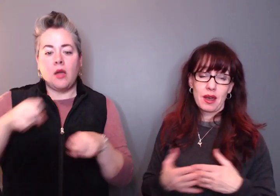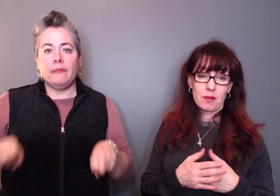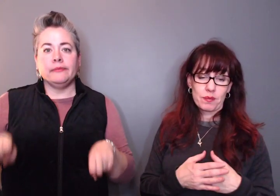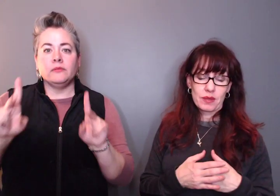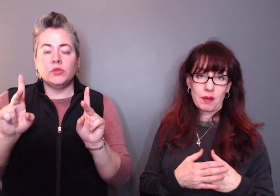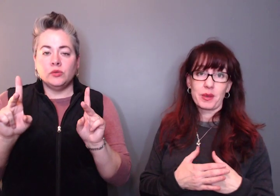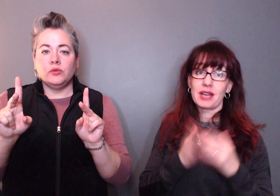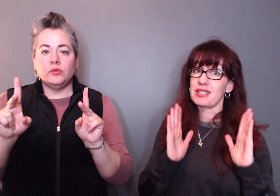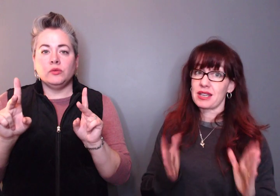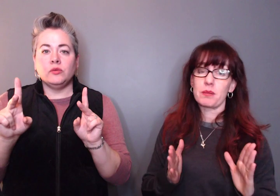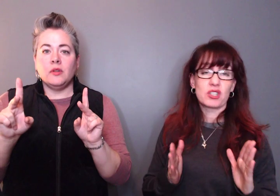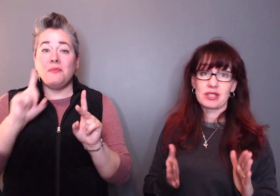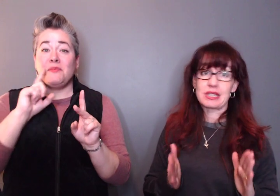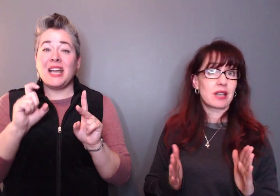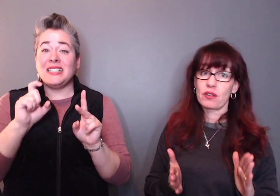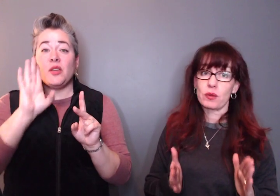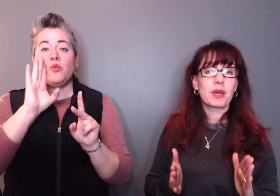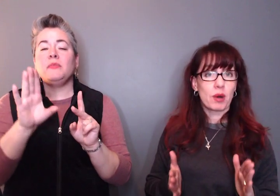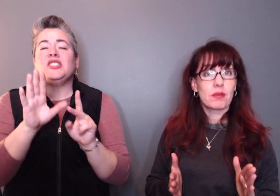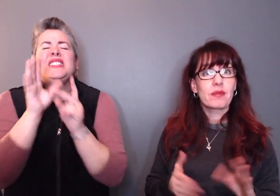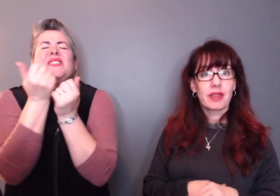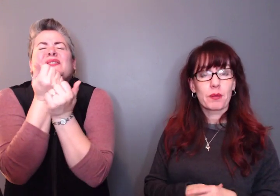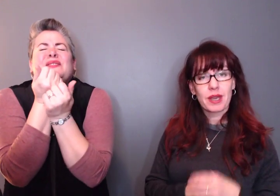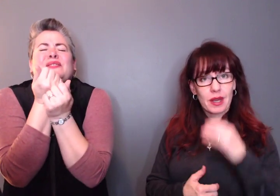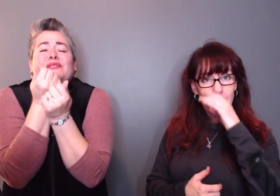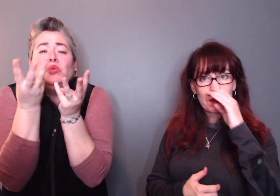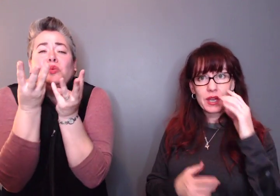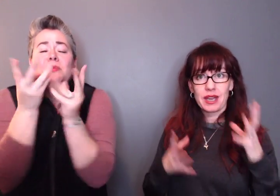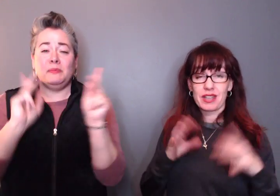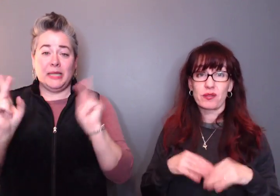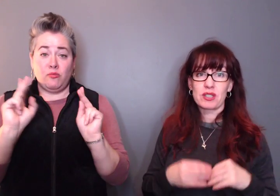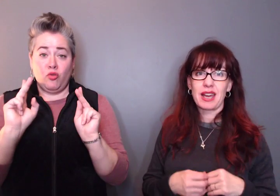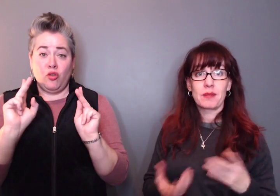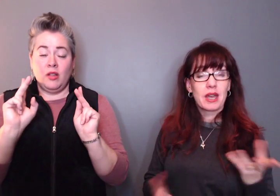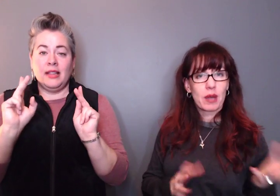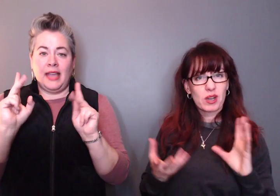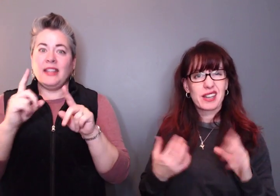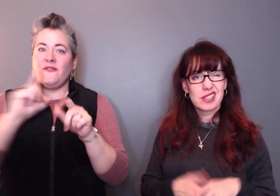it's going to be just a select few people that'll be in it this first time and we'll kind of see